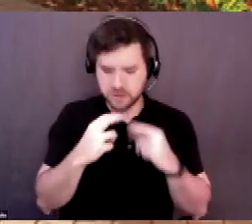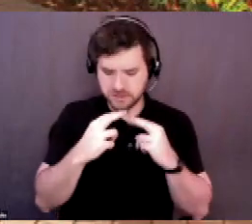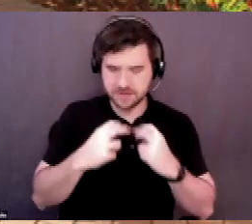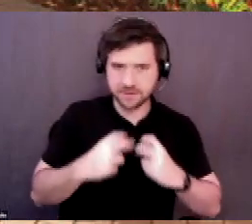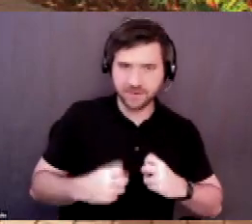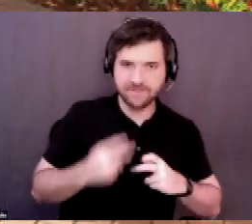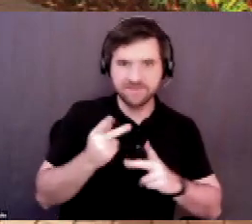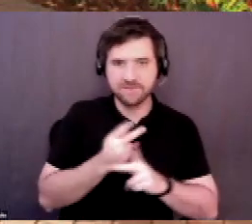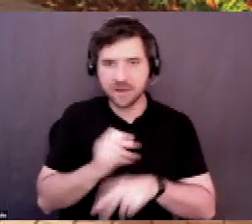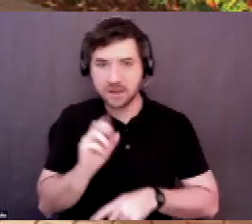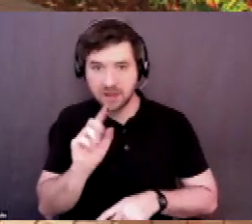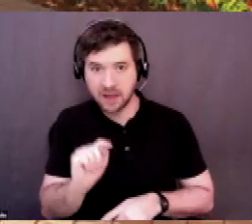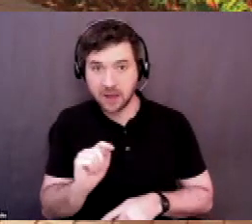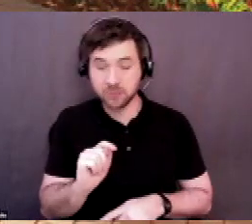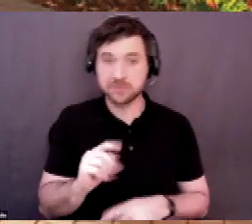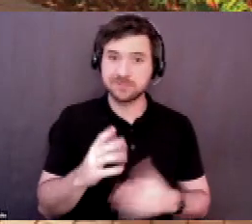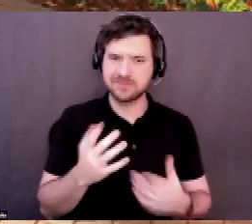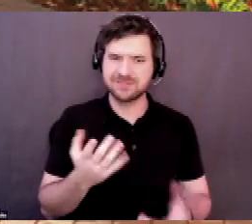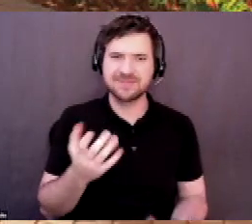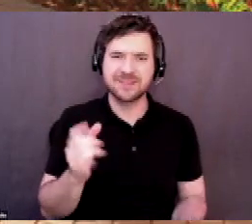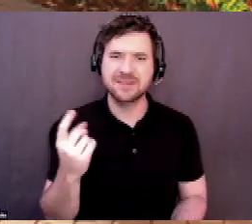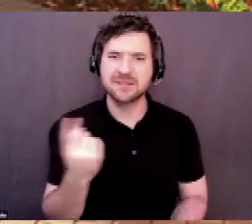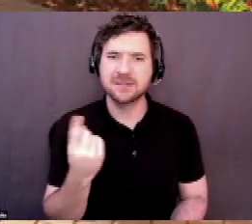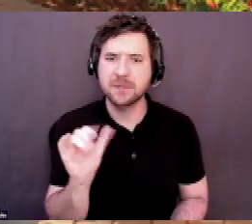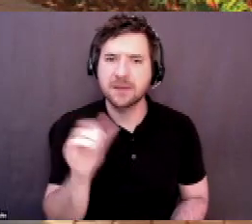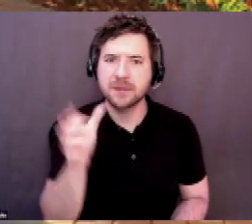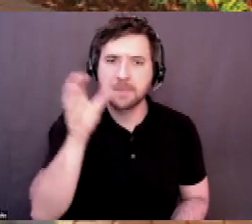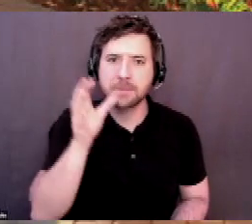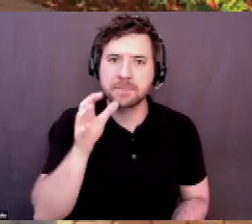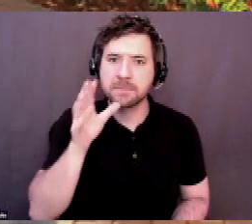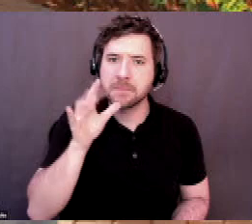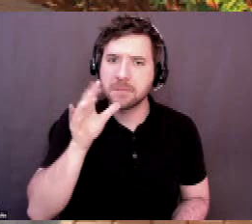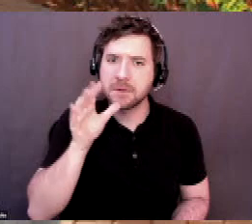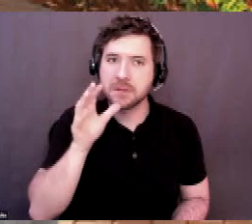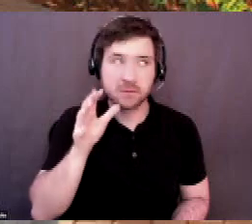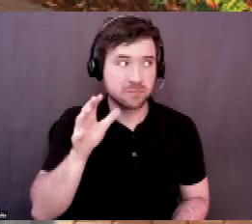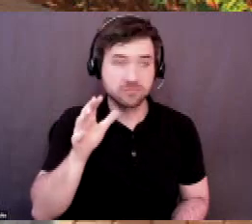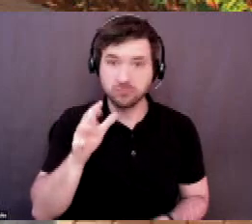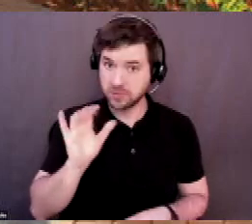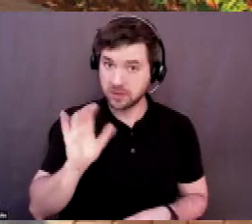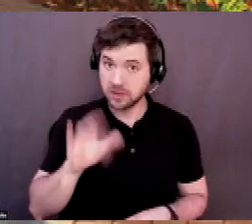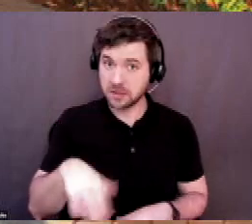like motherhood is for you. But when I was in high school at a summer job.